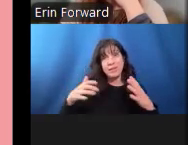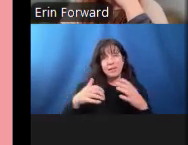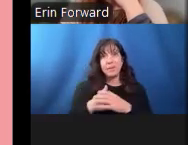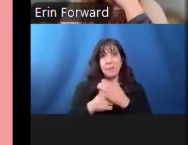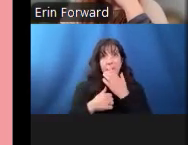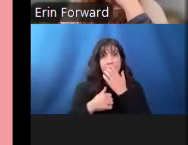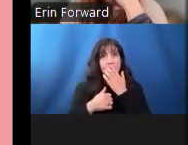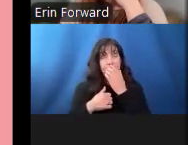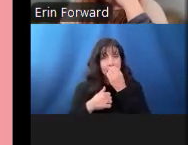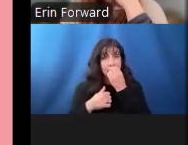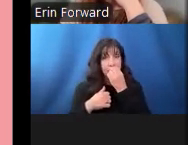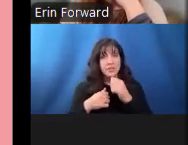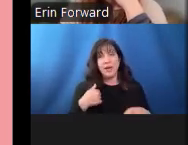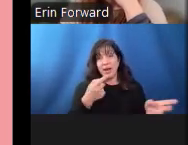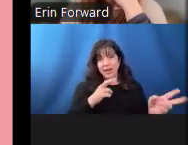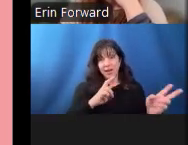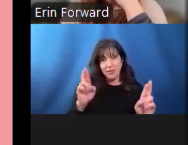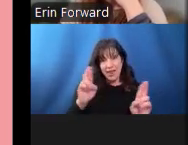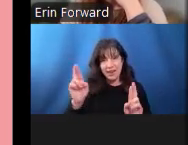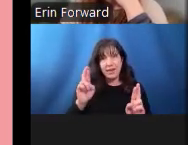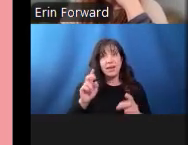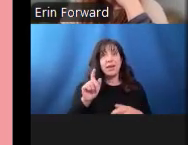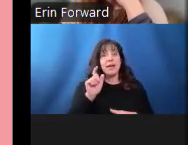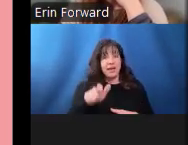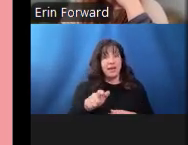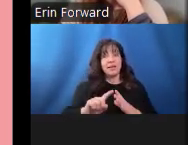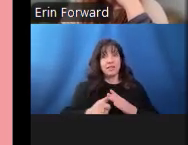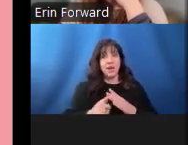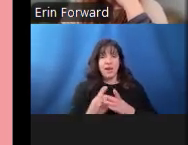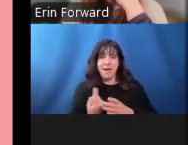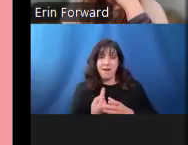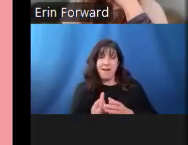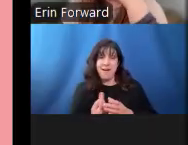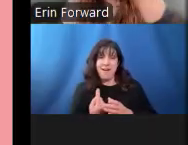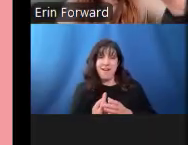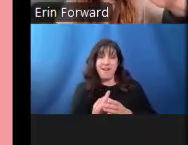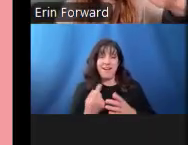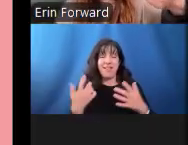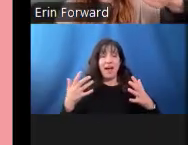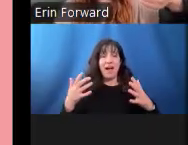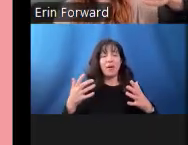prepare myself, push start, because think about there, the